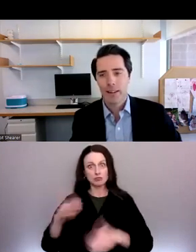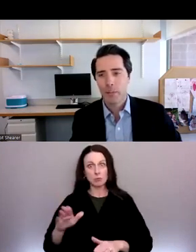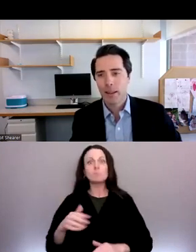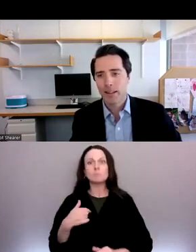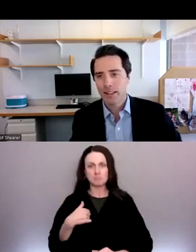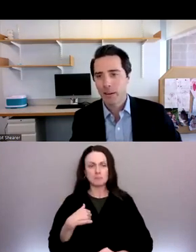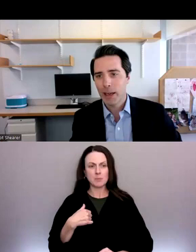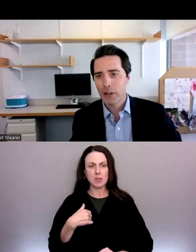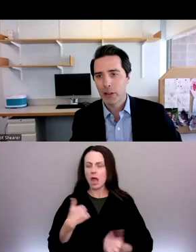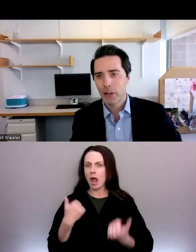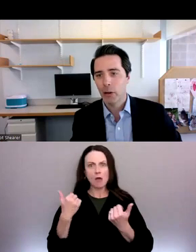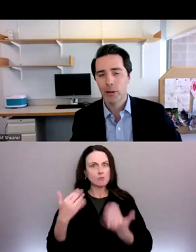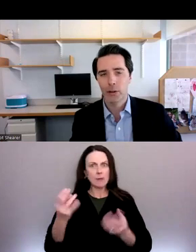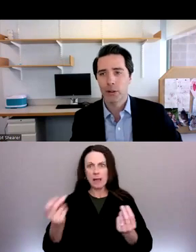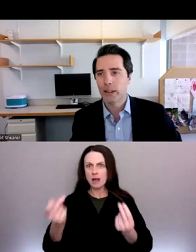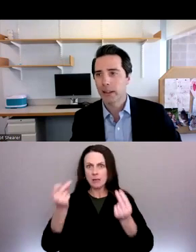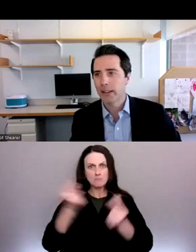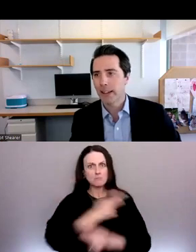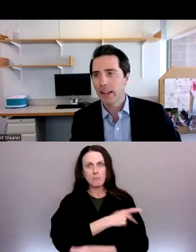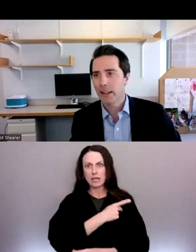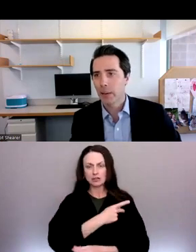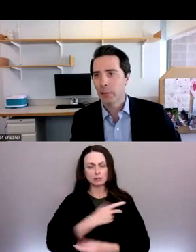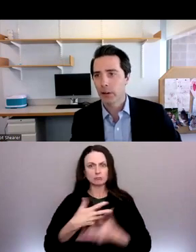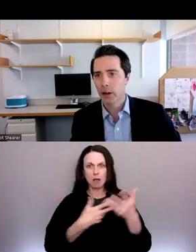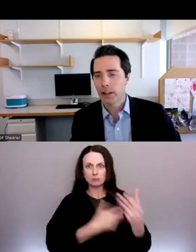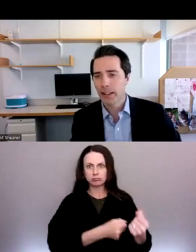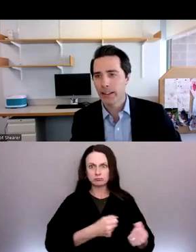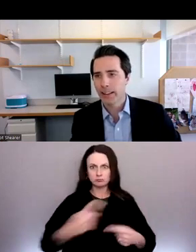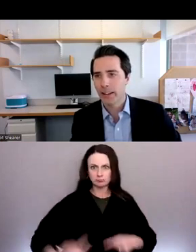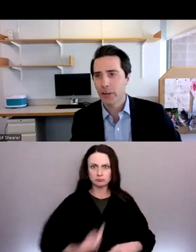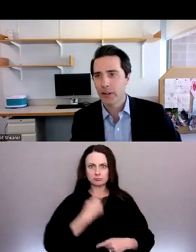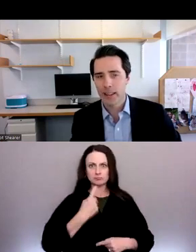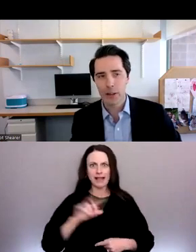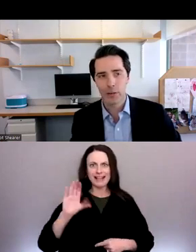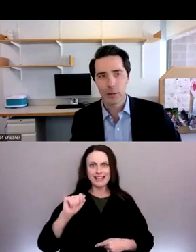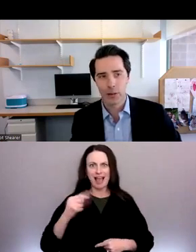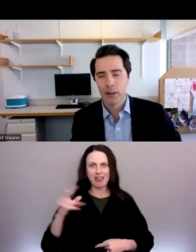immediately that the patient go to the